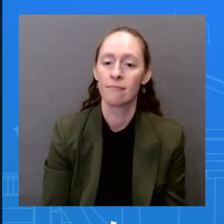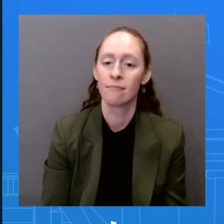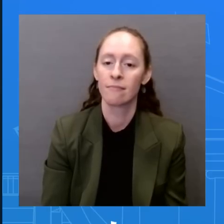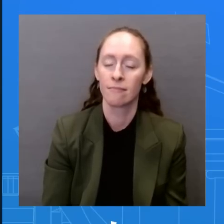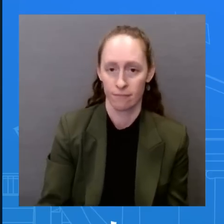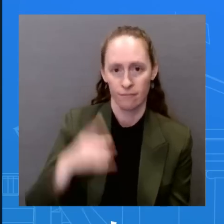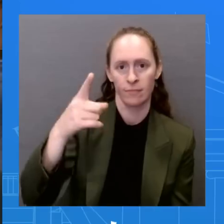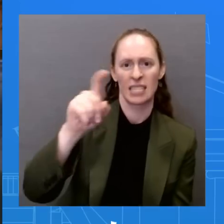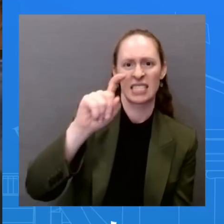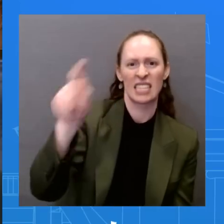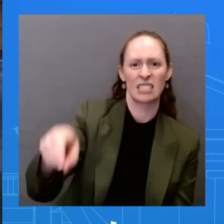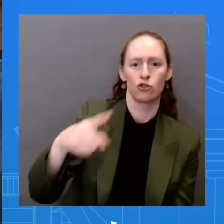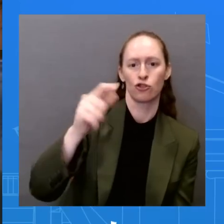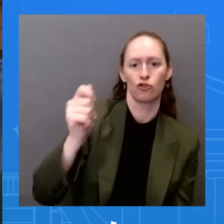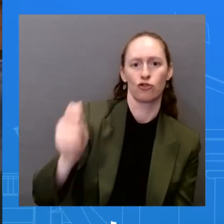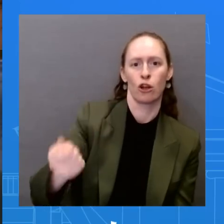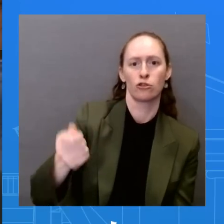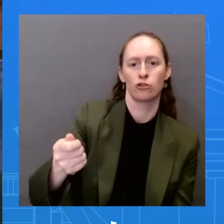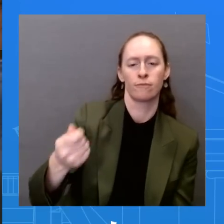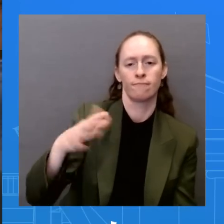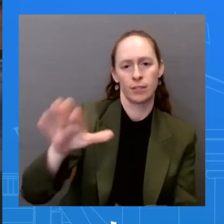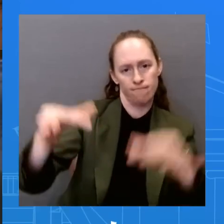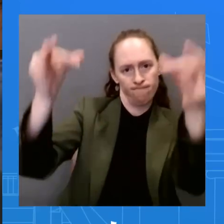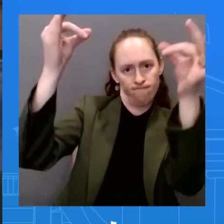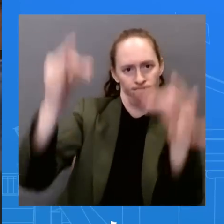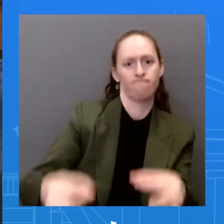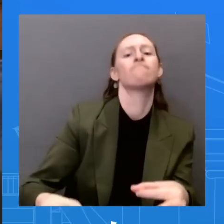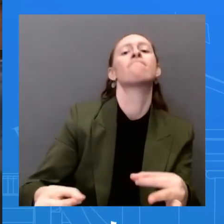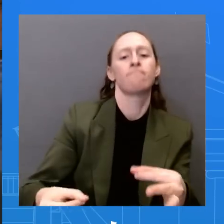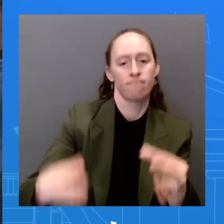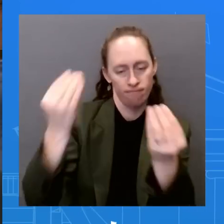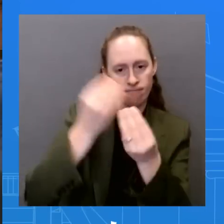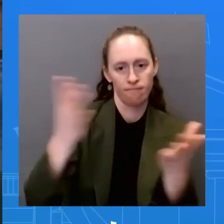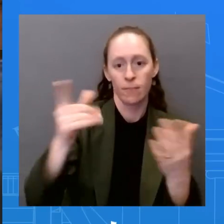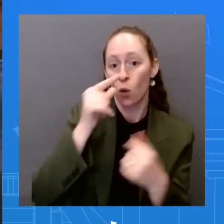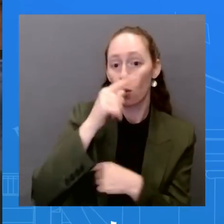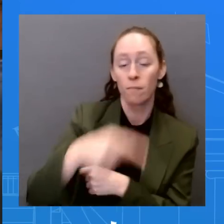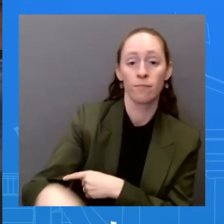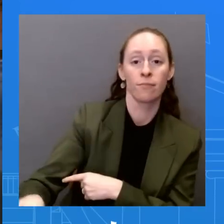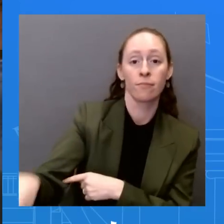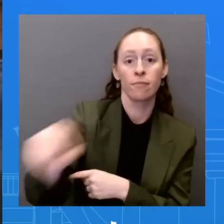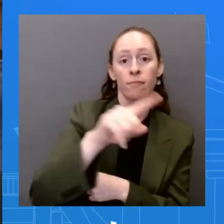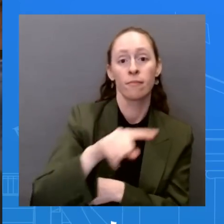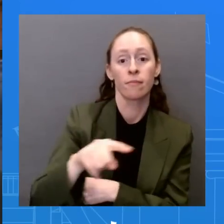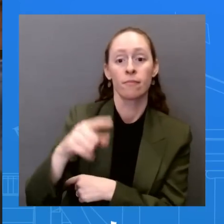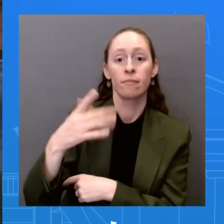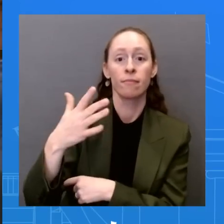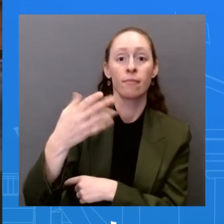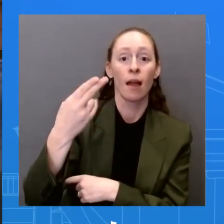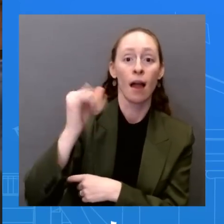violates the religious freedom of a company. I wanted to see if you can comment on that decision. And related to that, can you give us an update